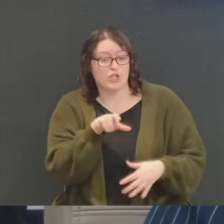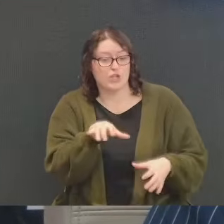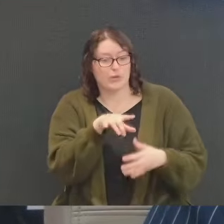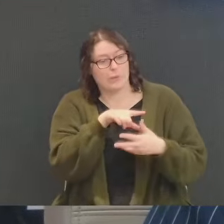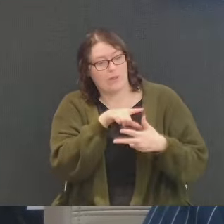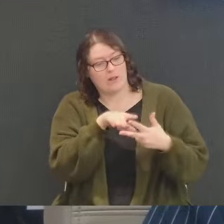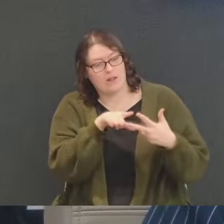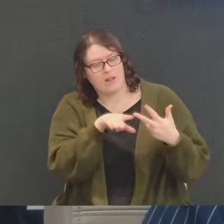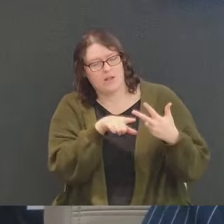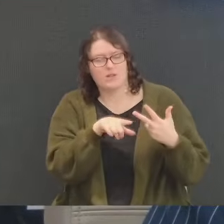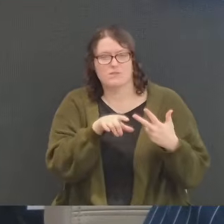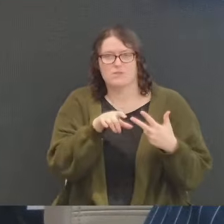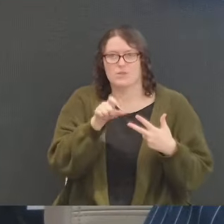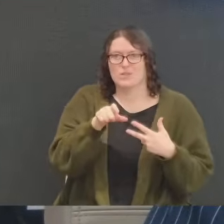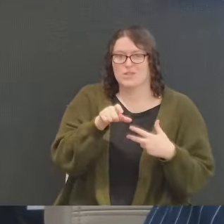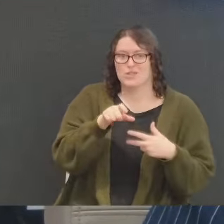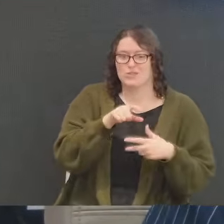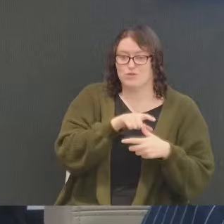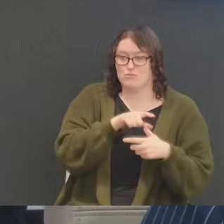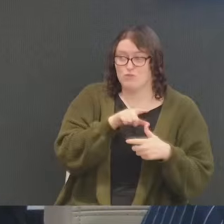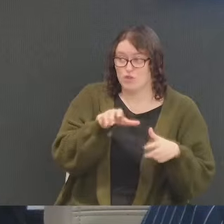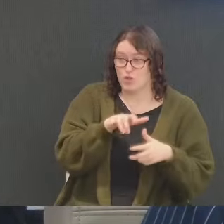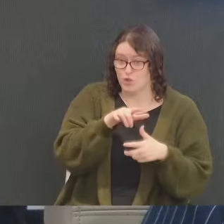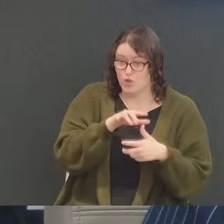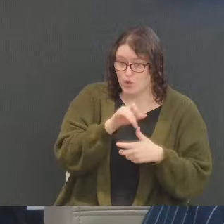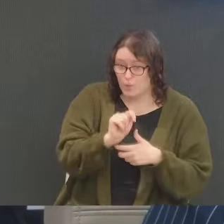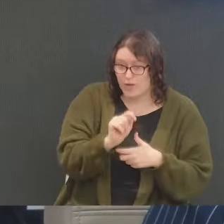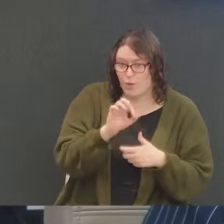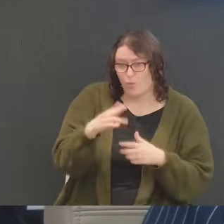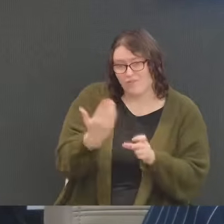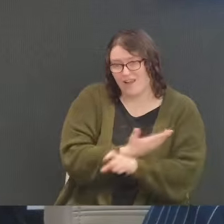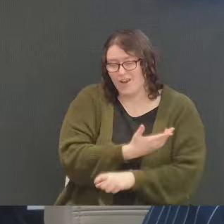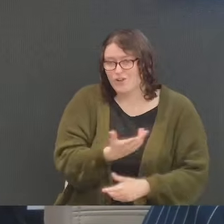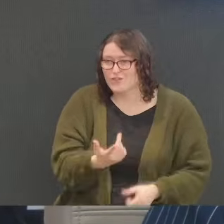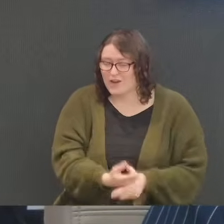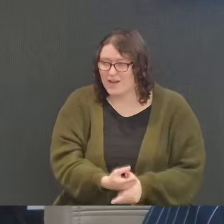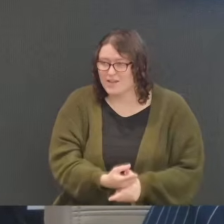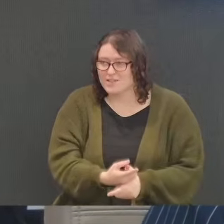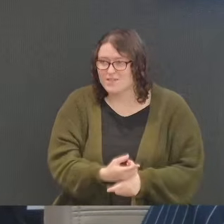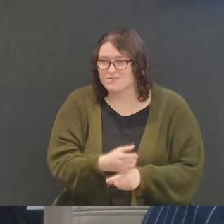they got to get Xed. So I don't think it's at Lenora's level. Lenora is a great person. But